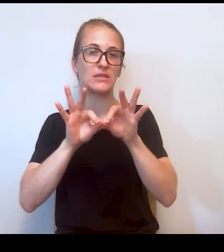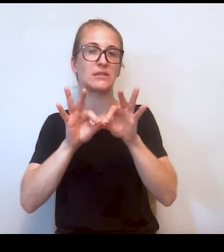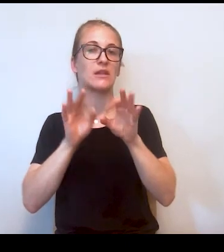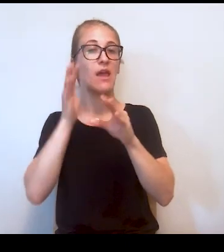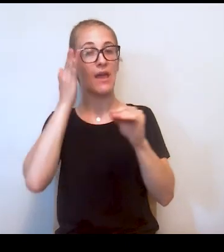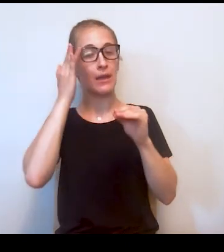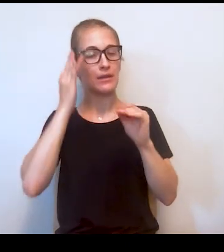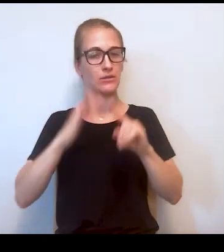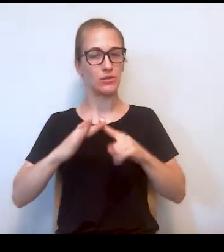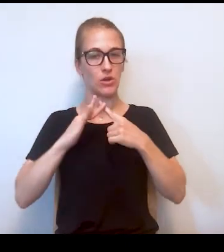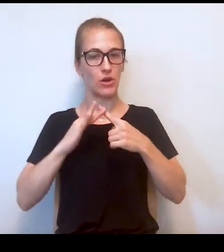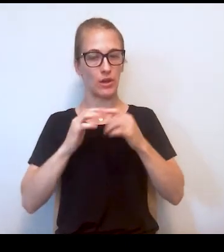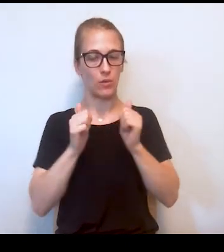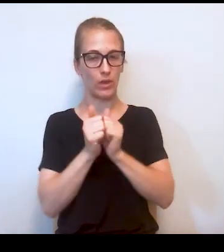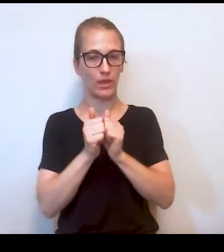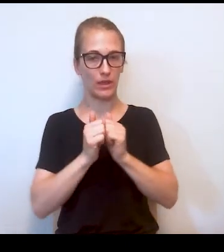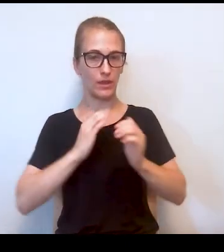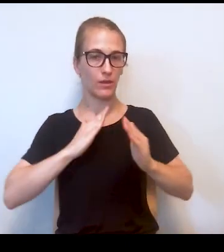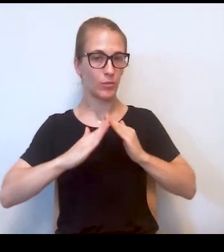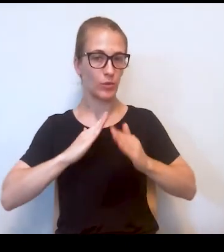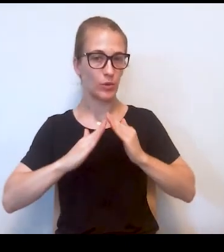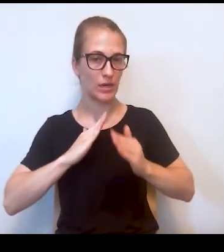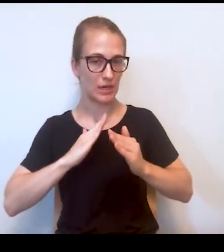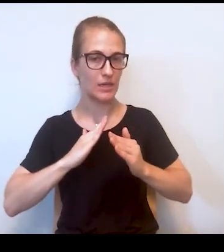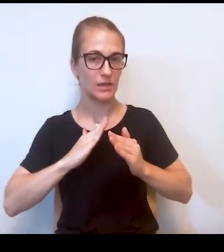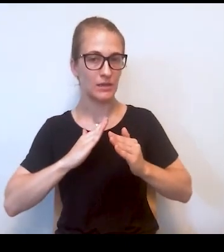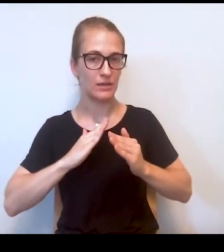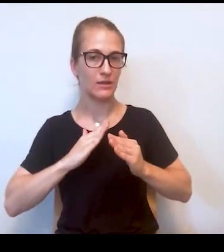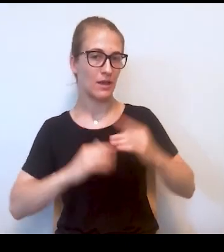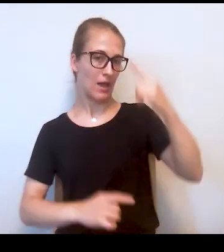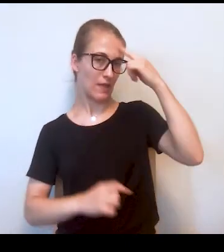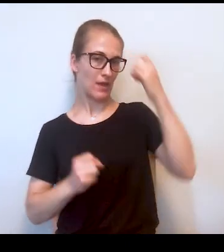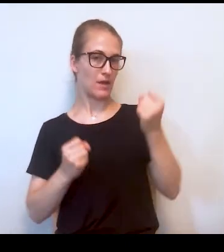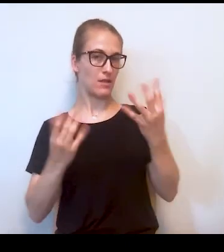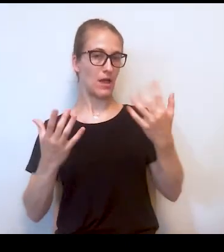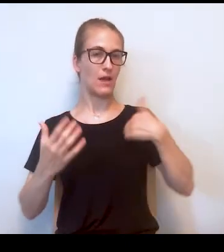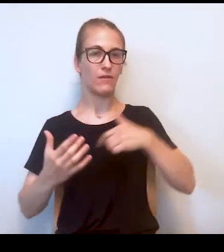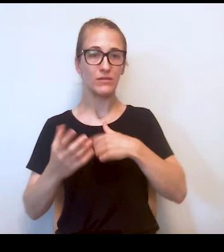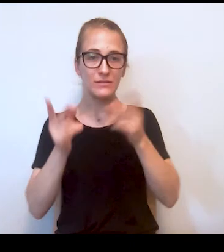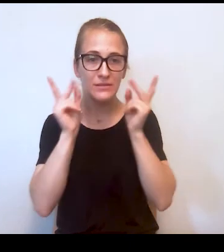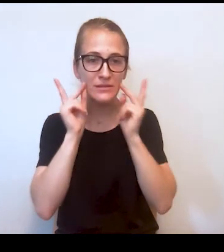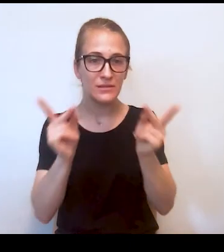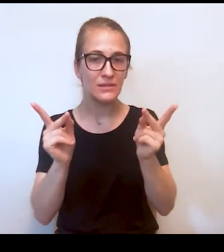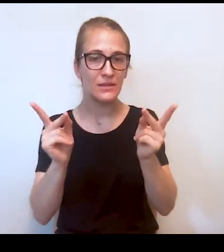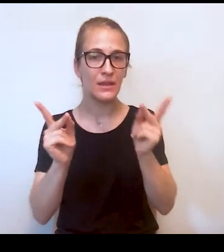People get enthusiastic, they learn a lotta things, and then they move fast,